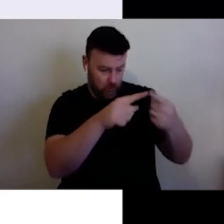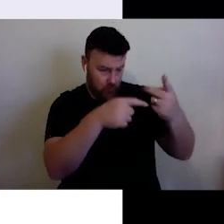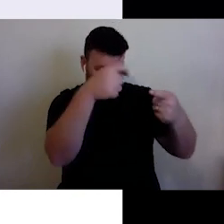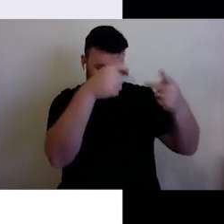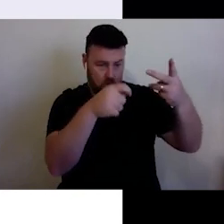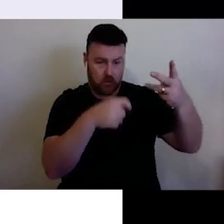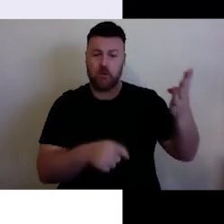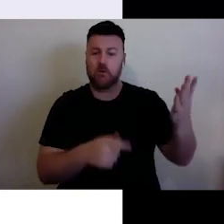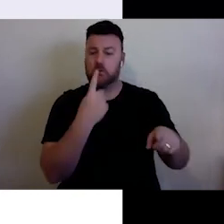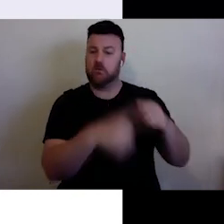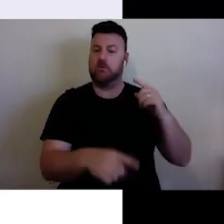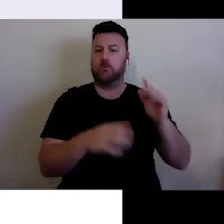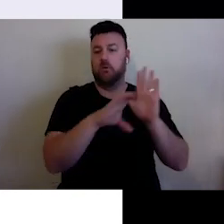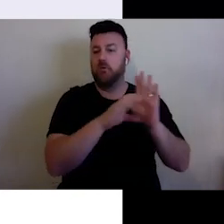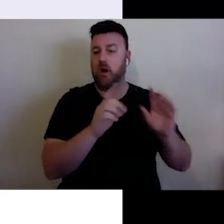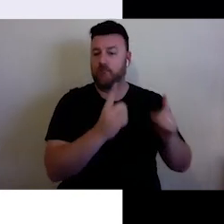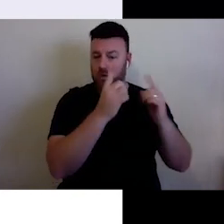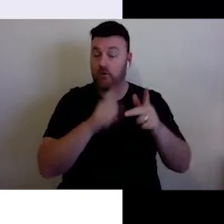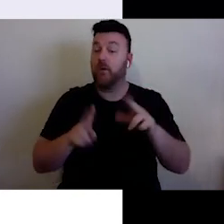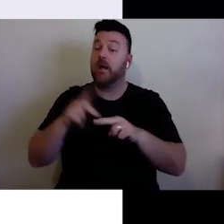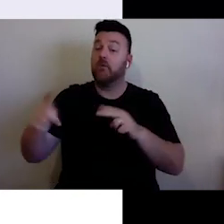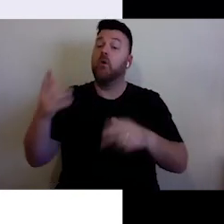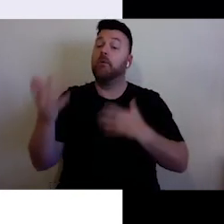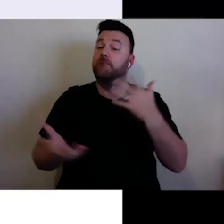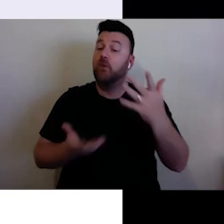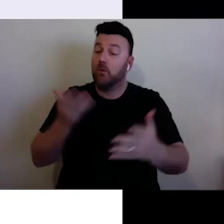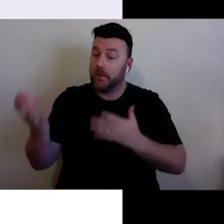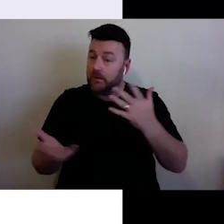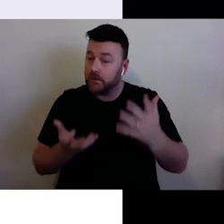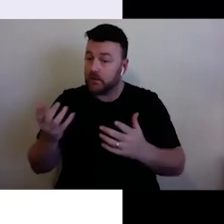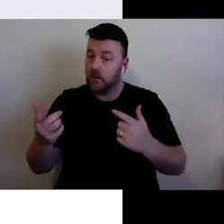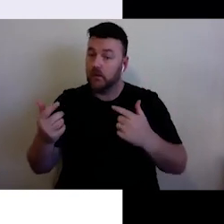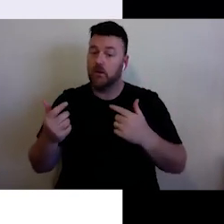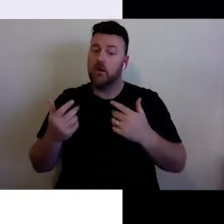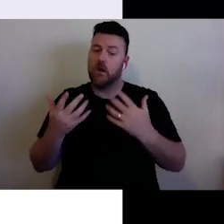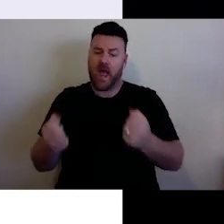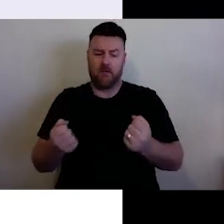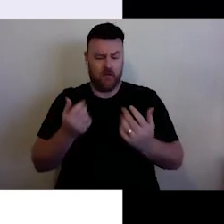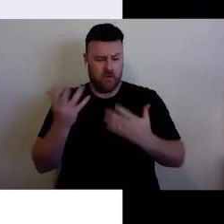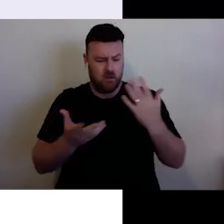performing, there's the performance statutory licence that